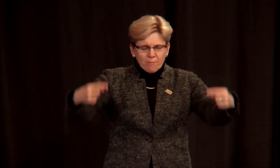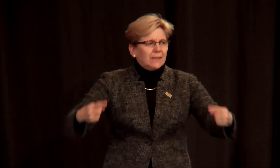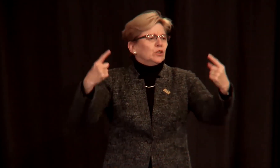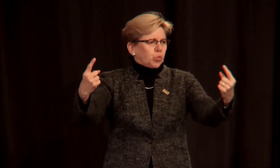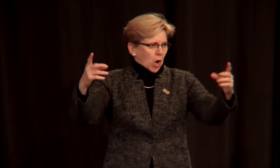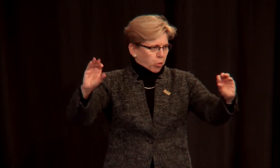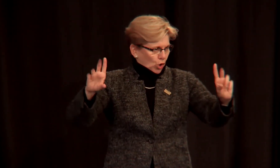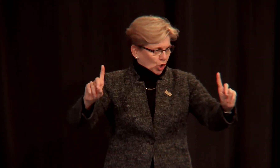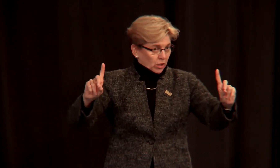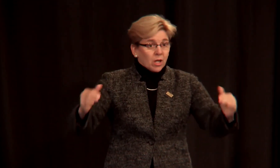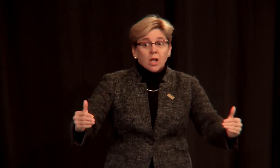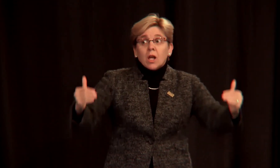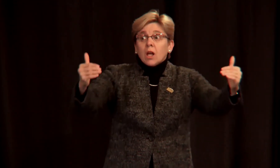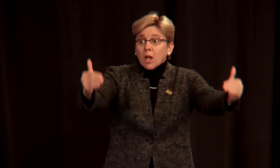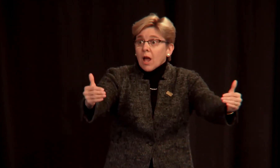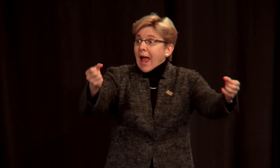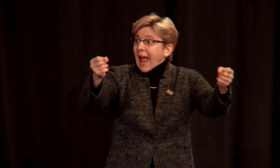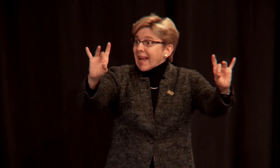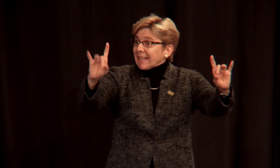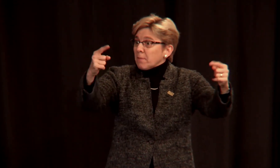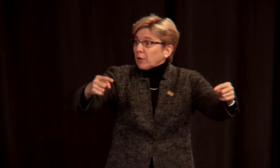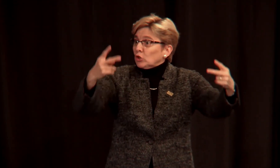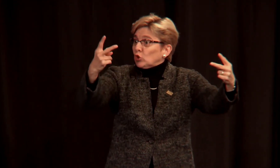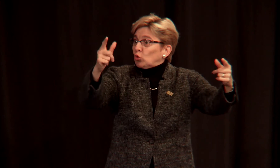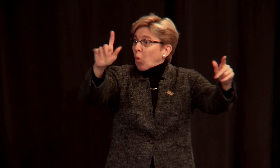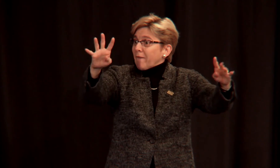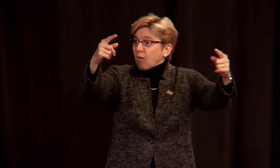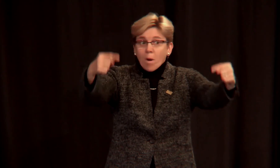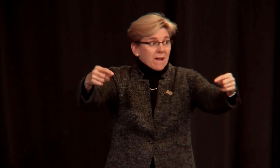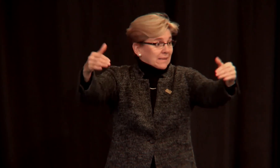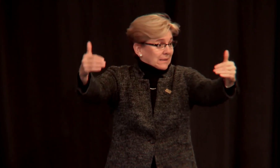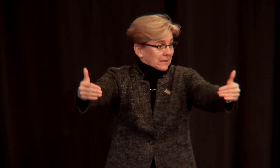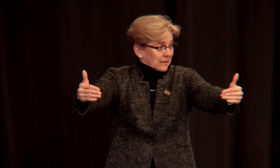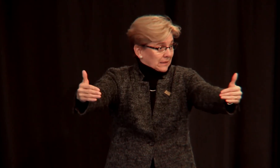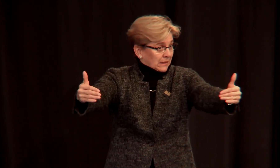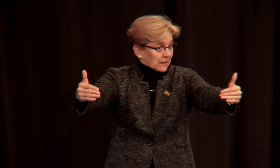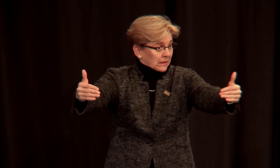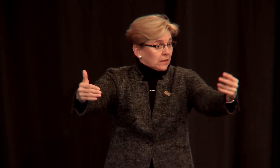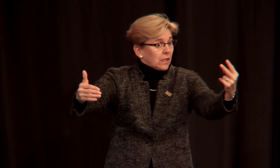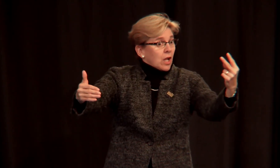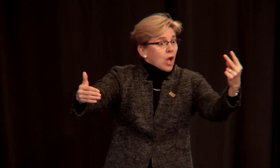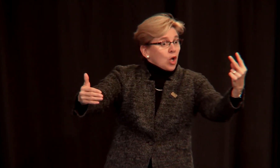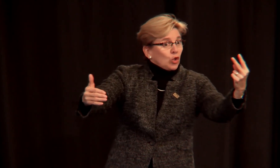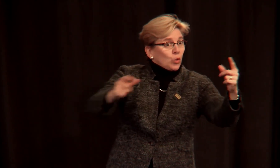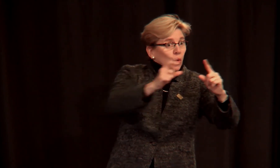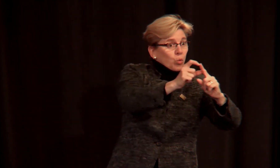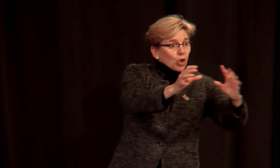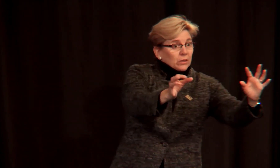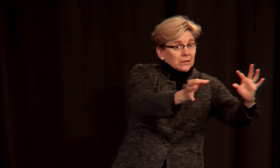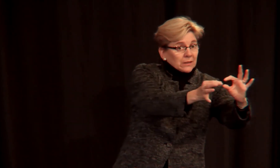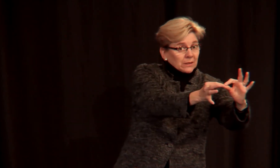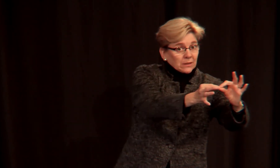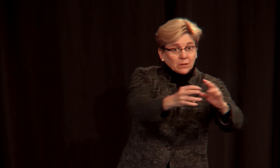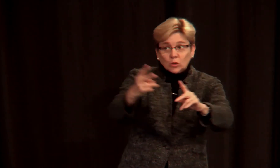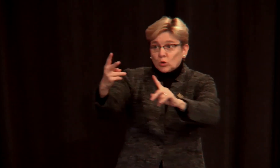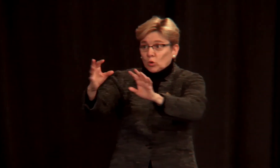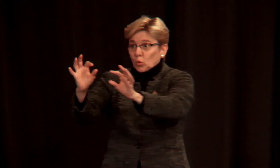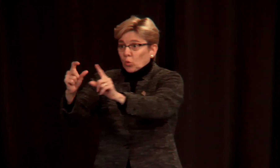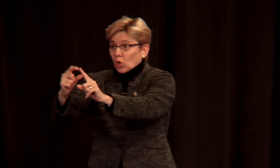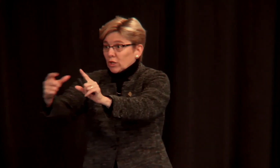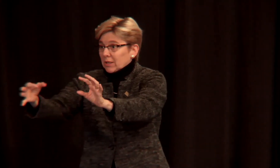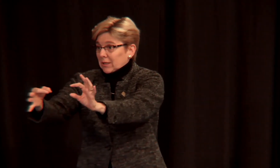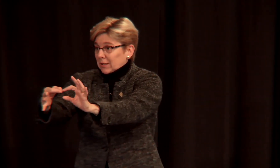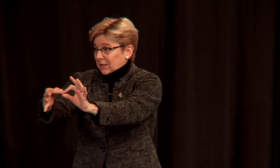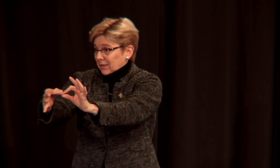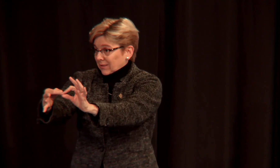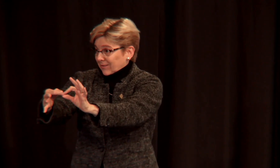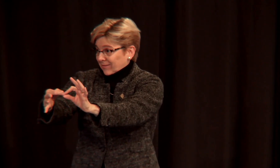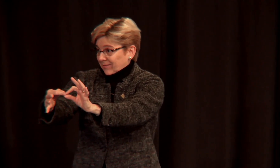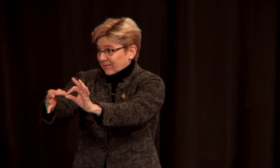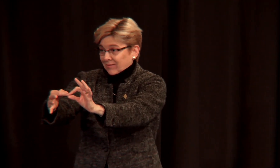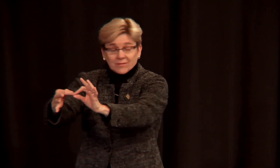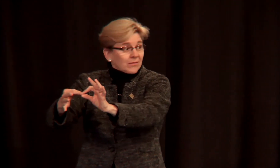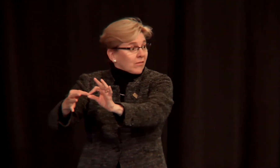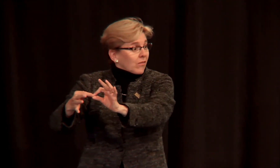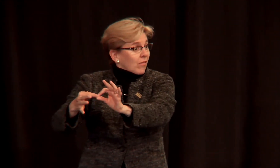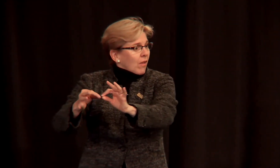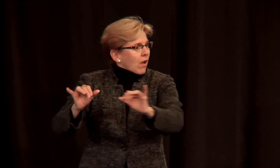twelve months is first word and then by 18 to 24 months, two to four word sentences.